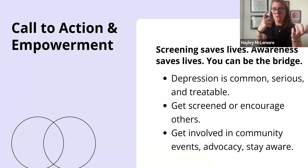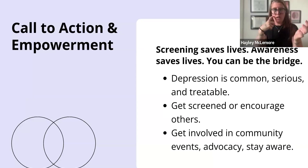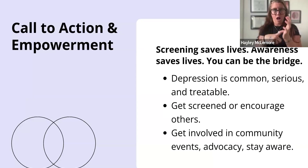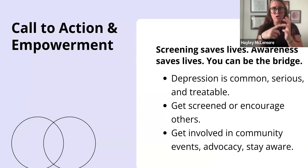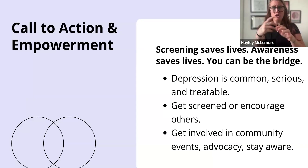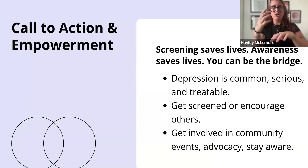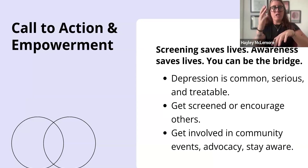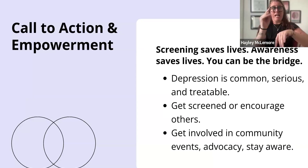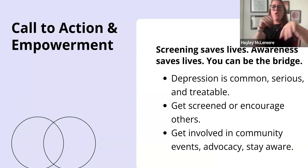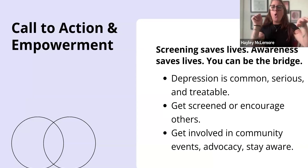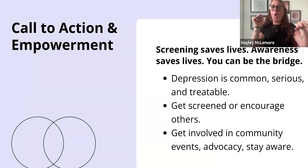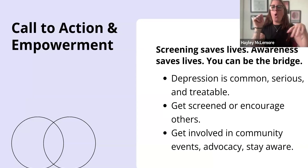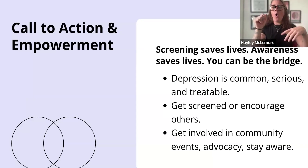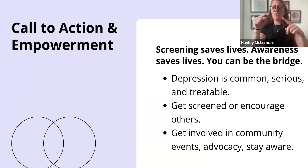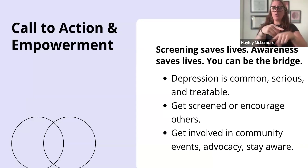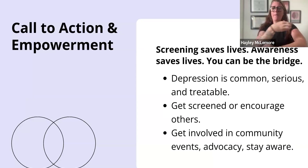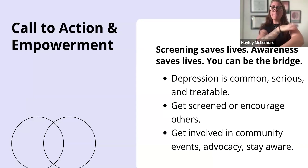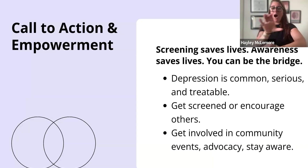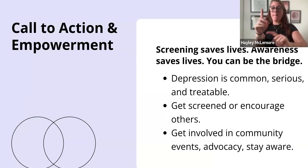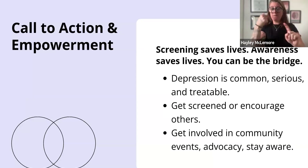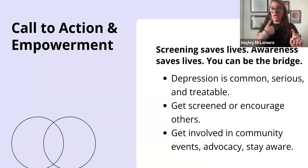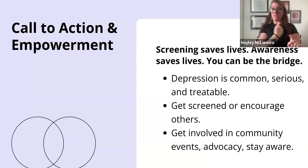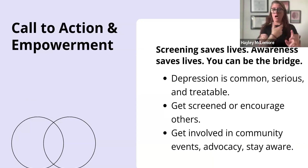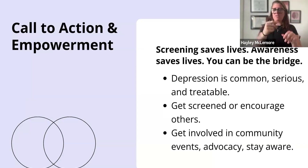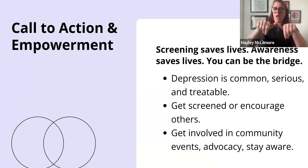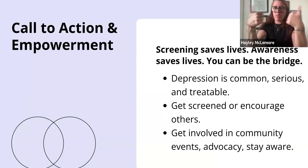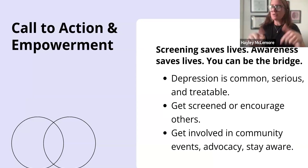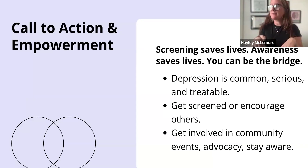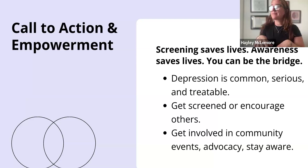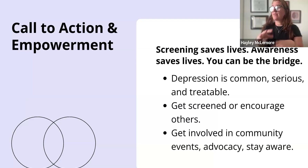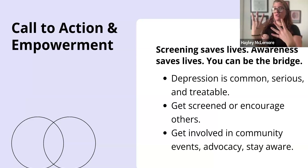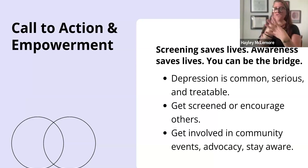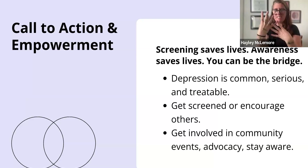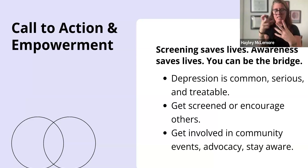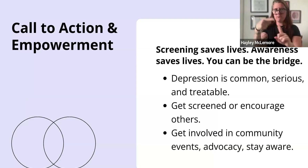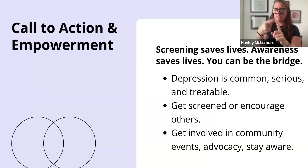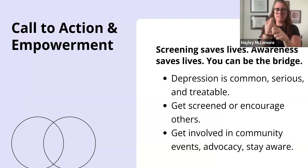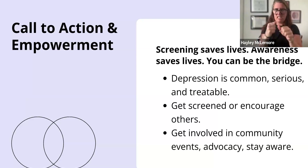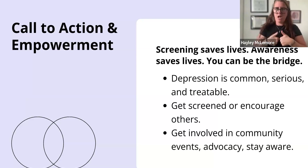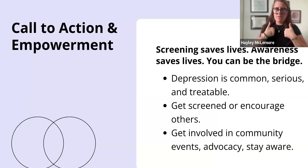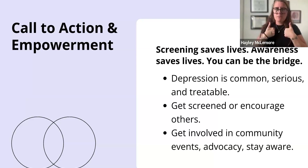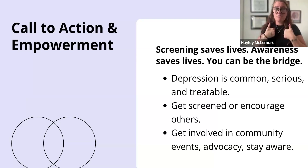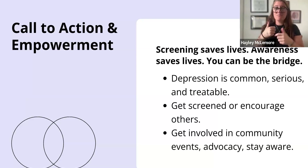So really, how can we recognize and empower ourselves and others?